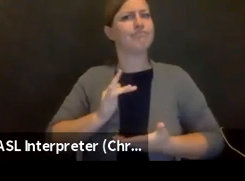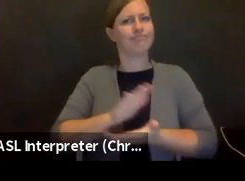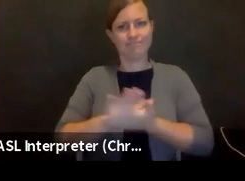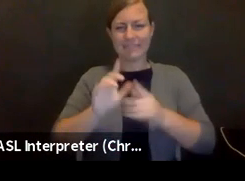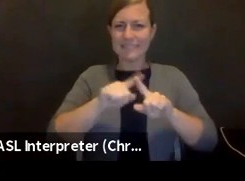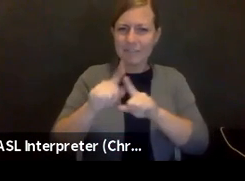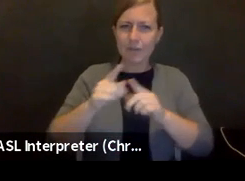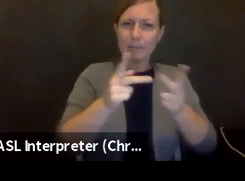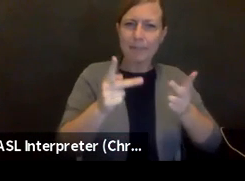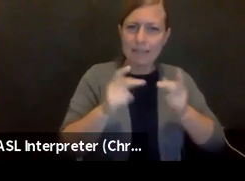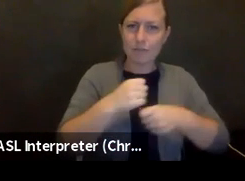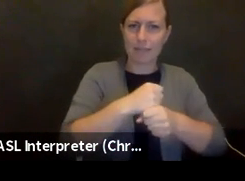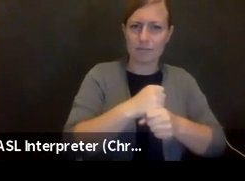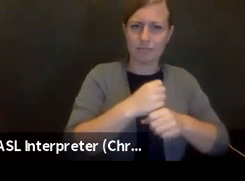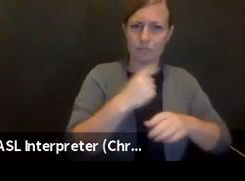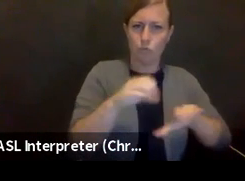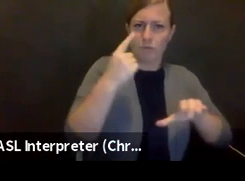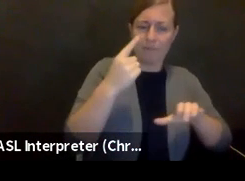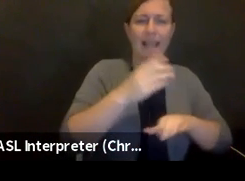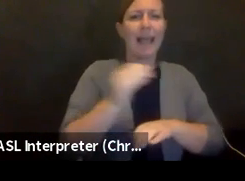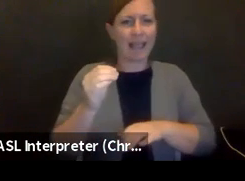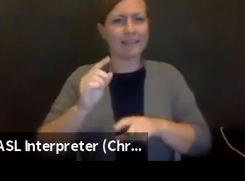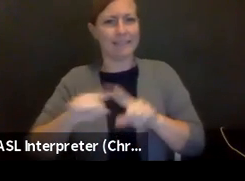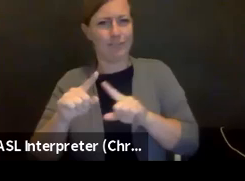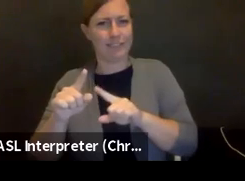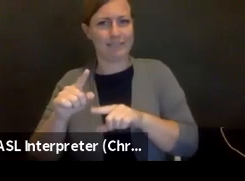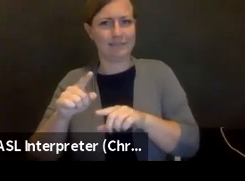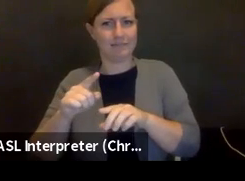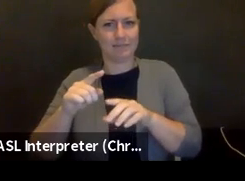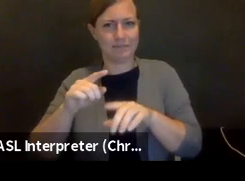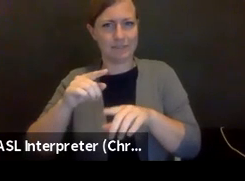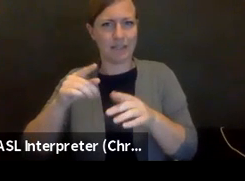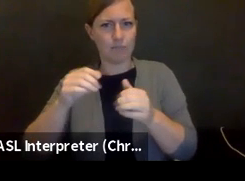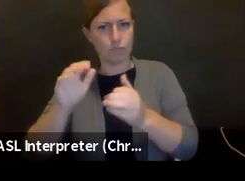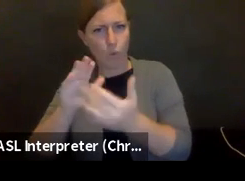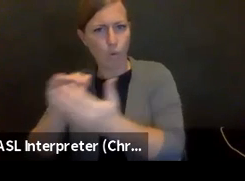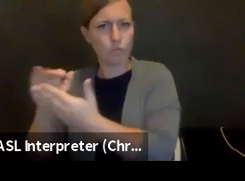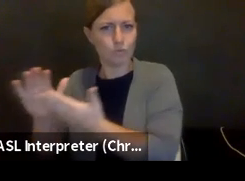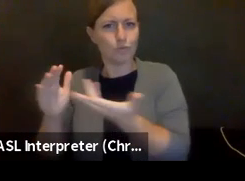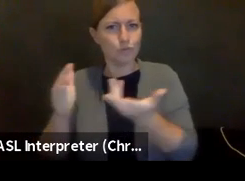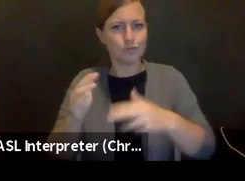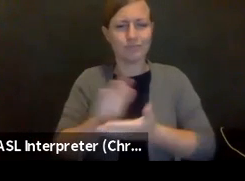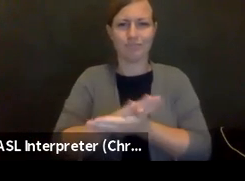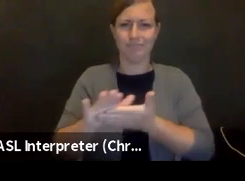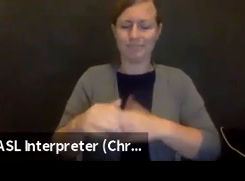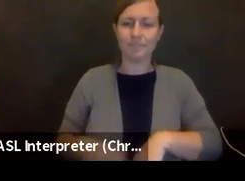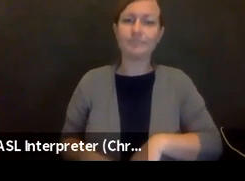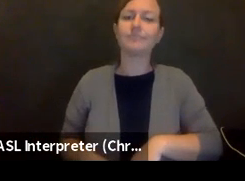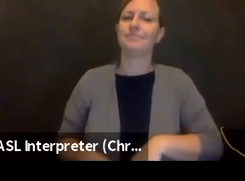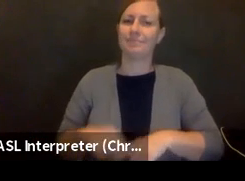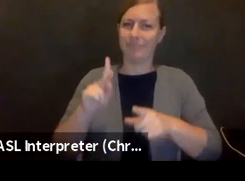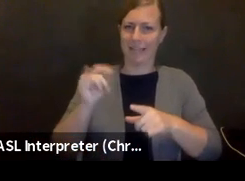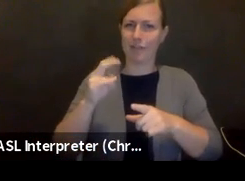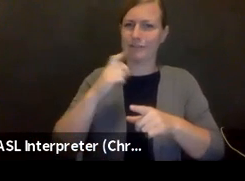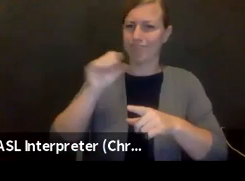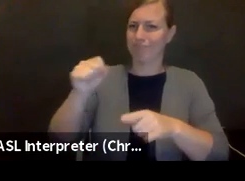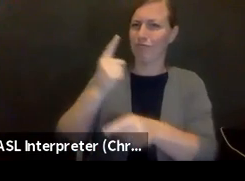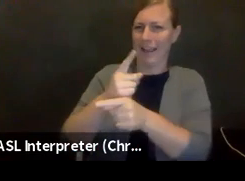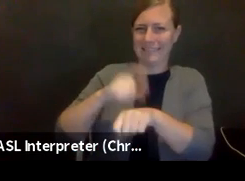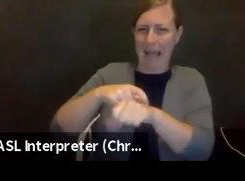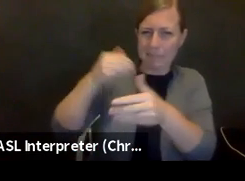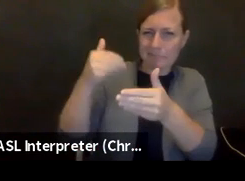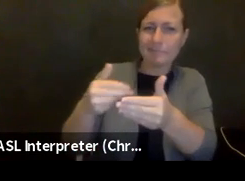Katherine Livick - ESD 112: Yes. And something...I think, I know we're very close to the end here so I want to wrap up but I want to make sure I mentioned that we're going to look a little bit more at assignment types tomorrow. We will get into quizzes.